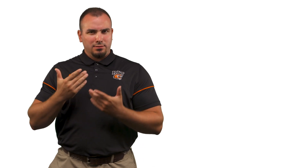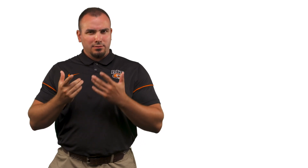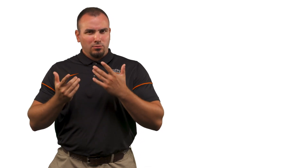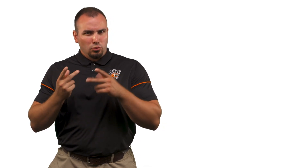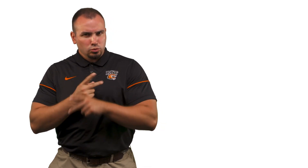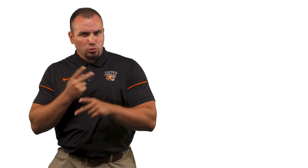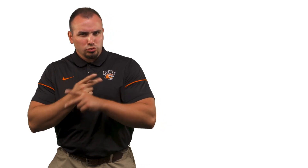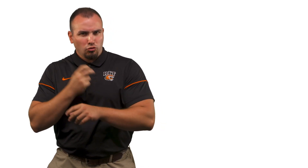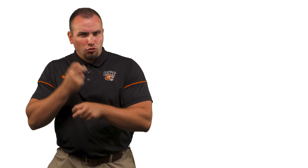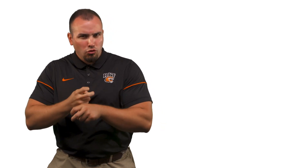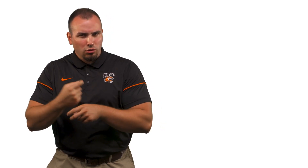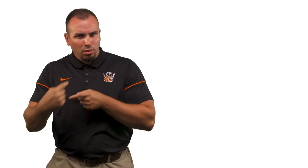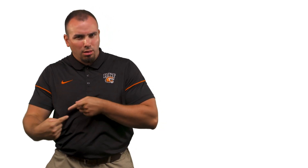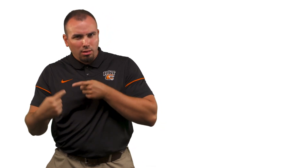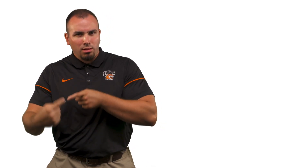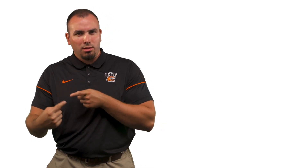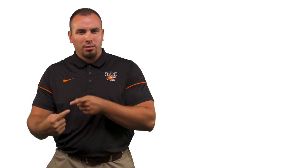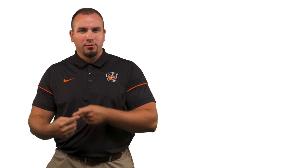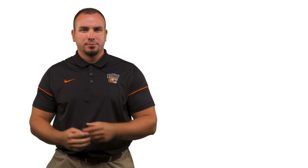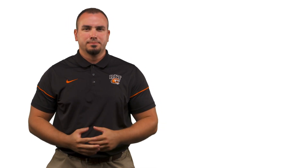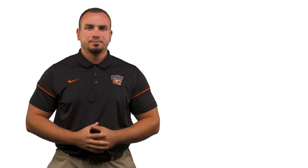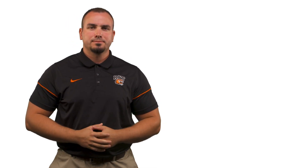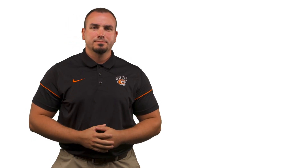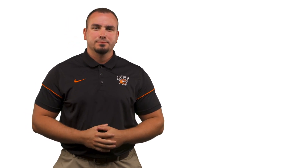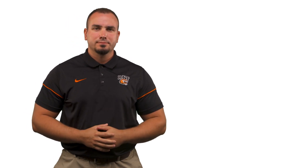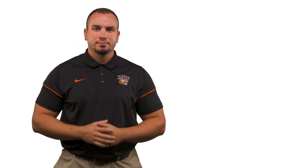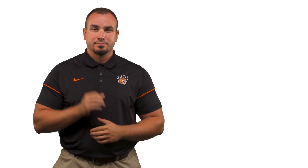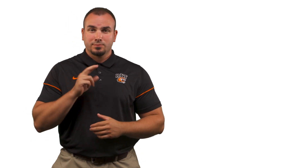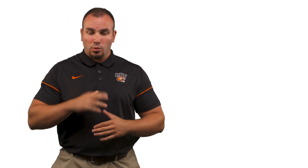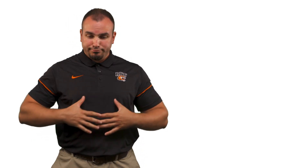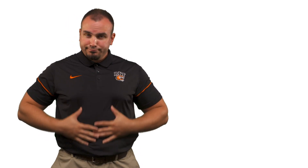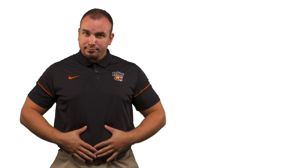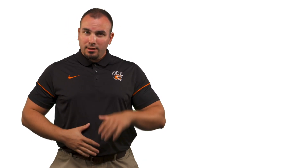New or worsening shortness of breath or difficulty breathing.